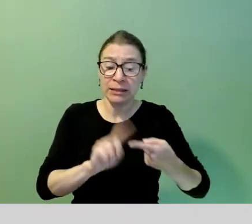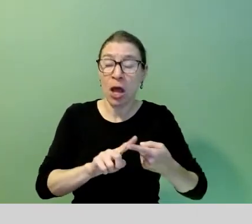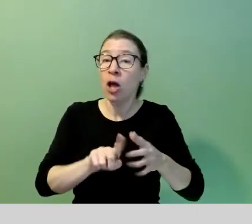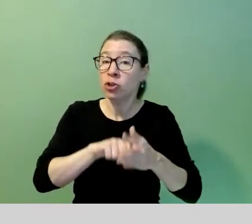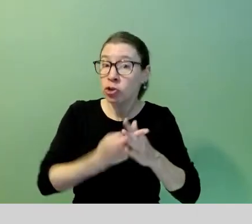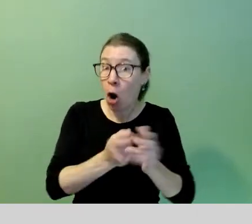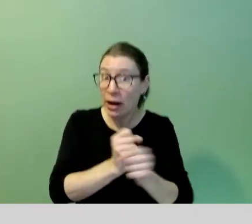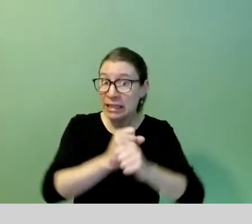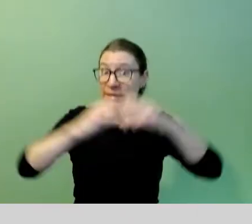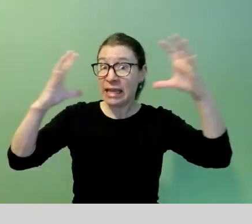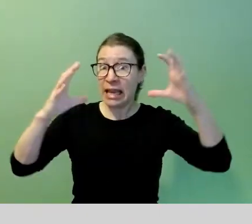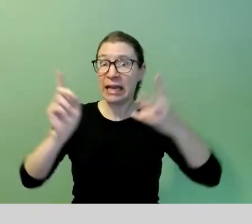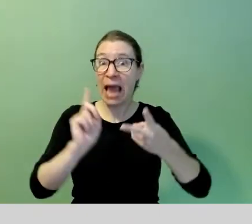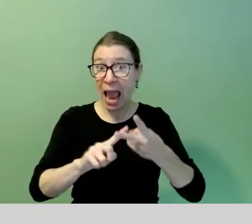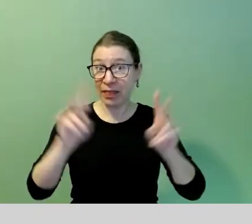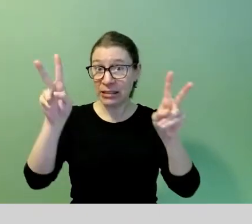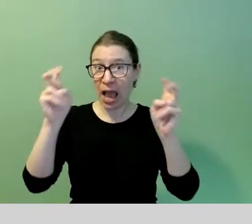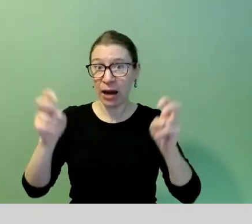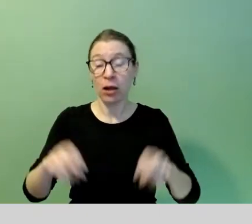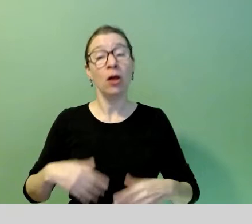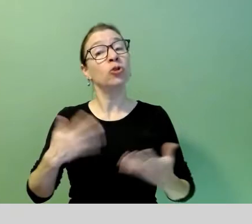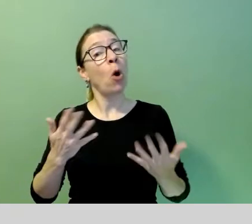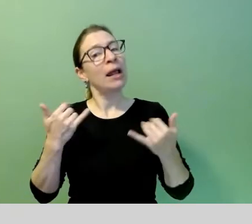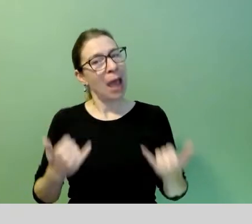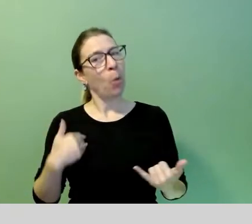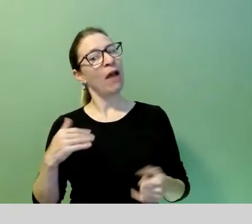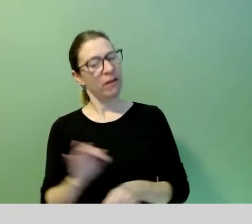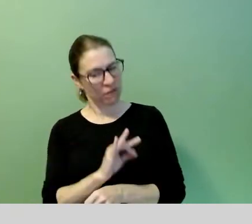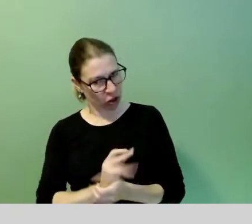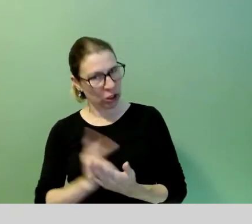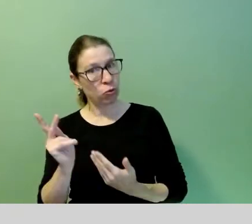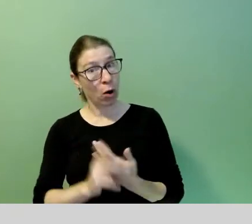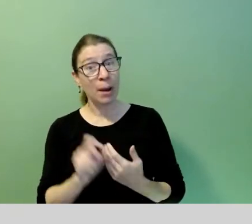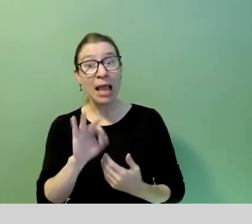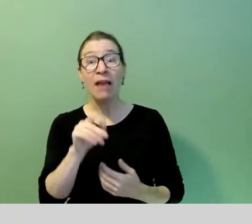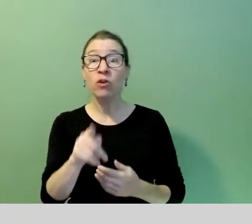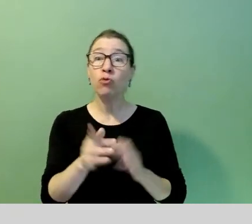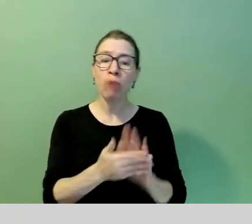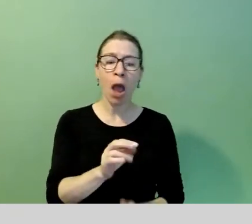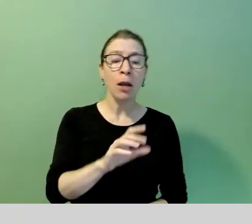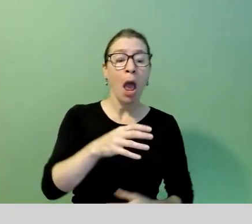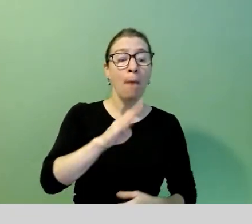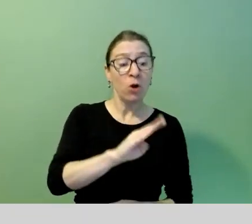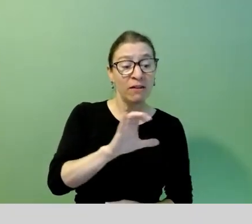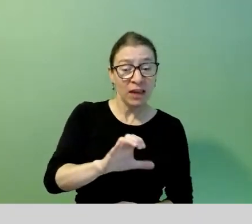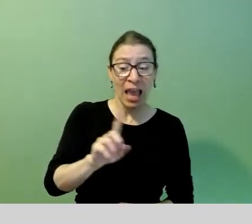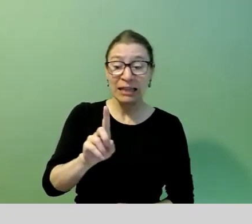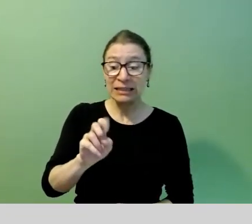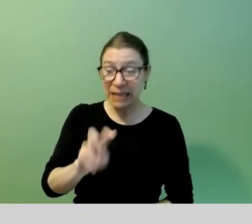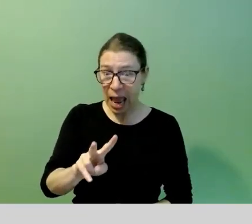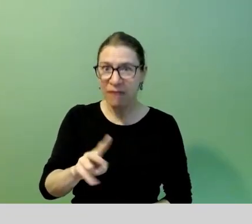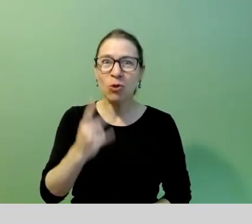At this point, we have a functioning program. If you run the command briefcase dev, you'll get to see a preview of this very basic game.